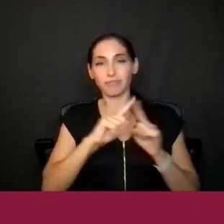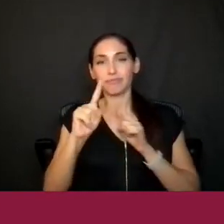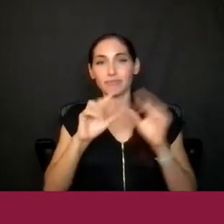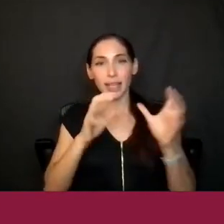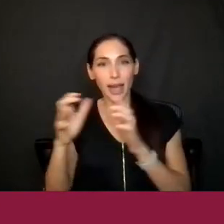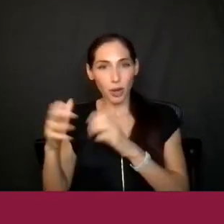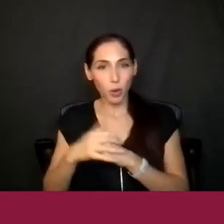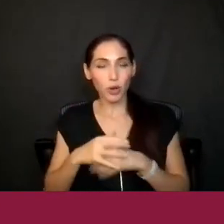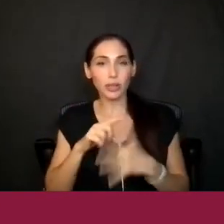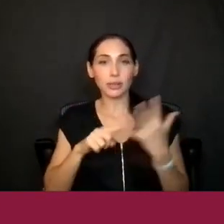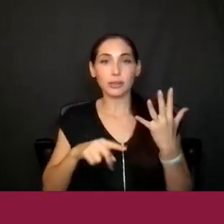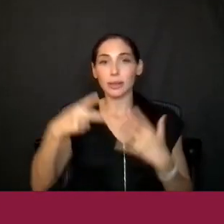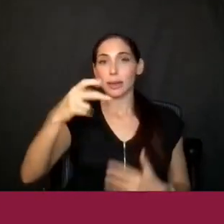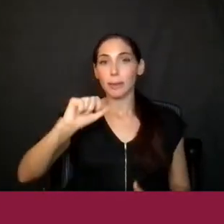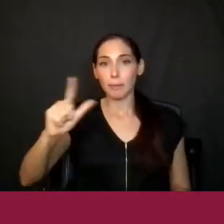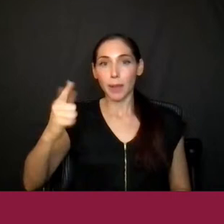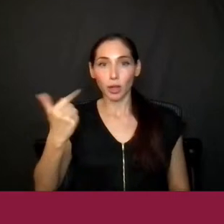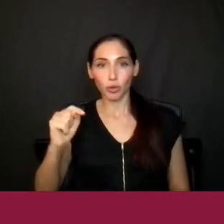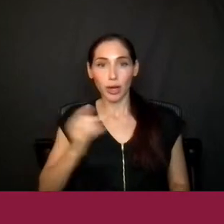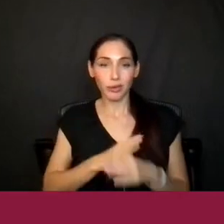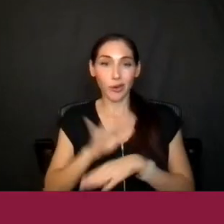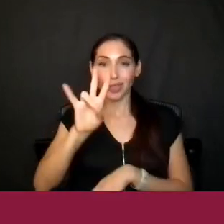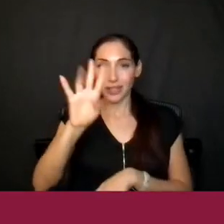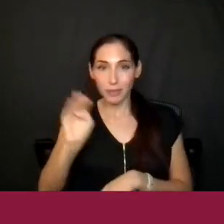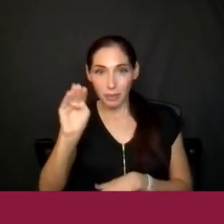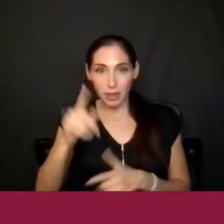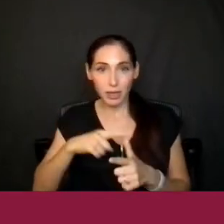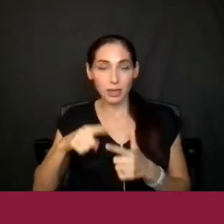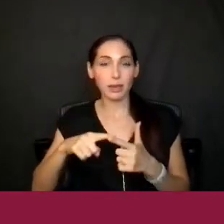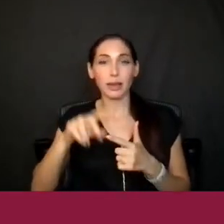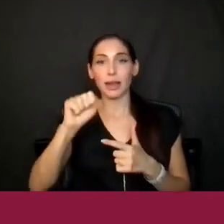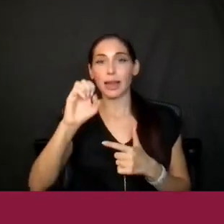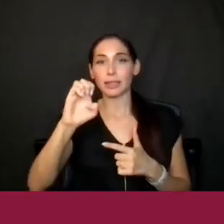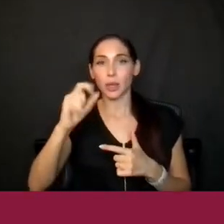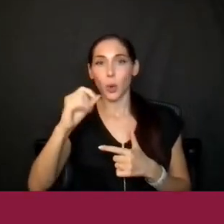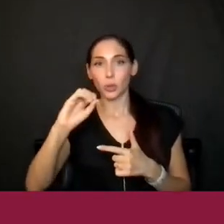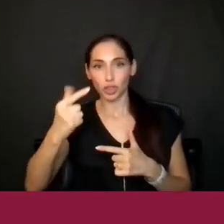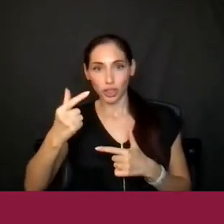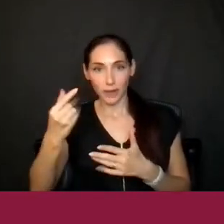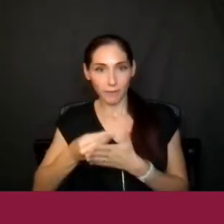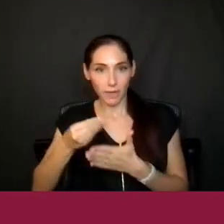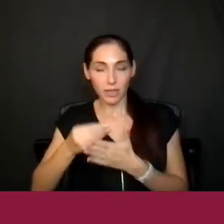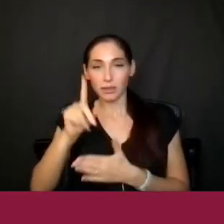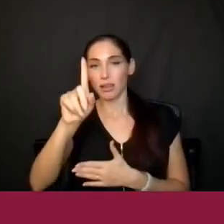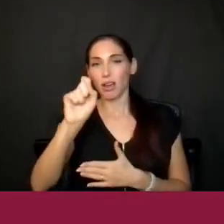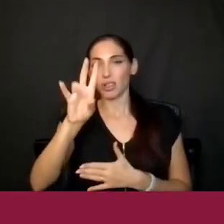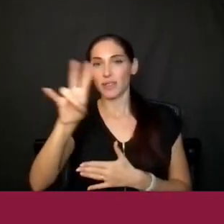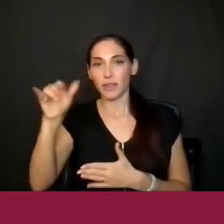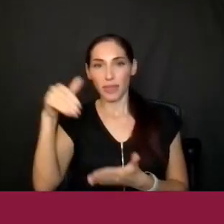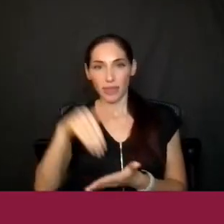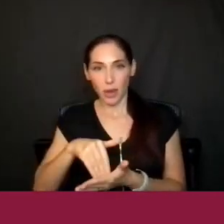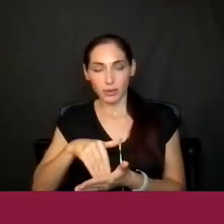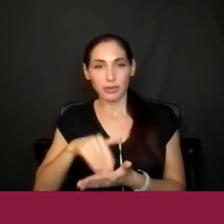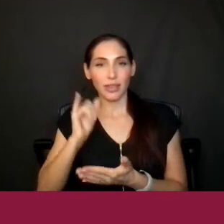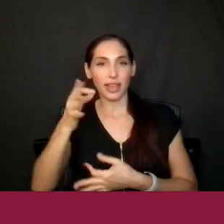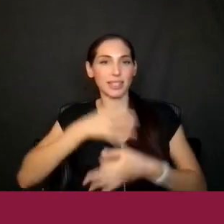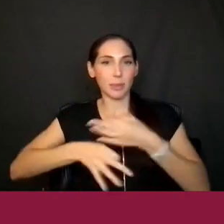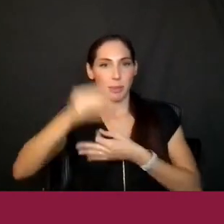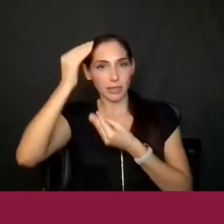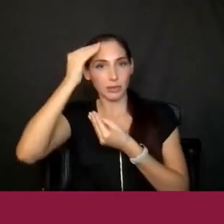The Pell Grant over $7 million. SCOG funds $177,000. That's our supplemental education opportunity grant.